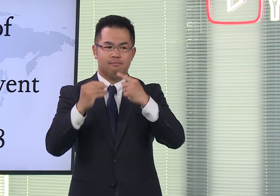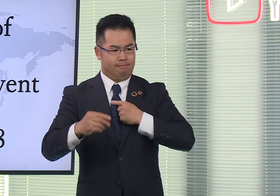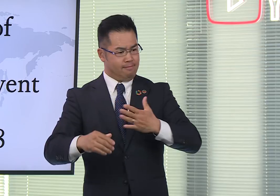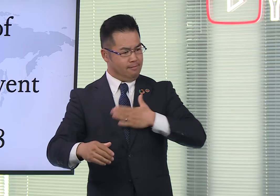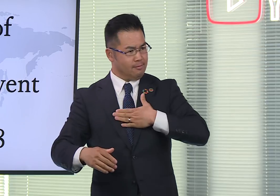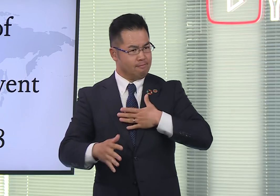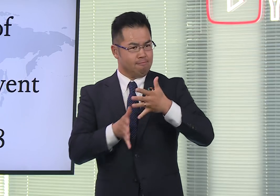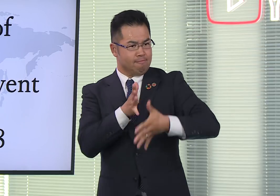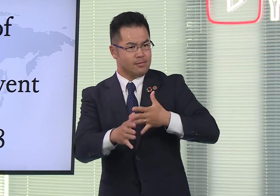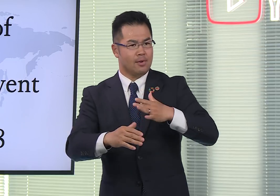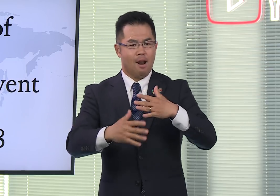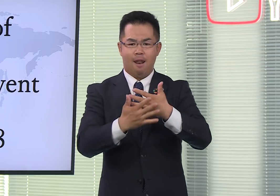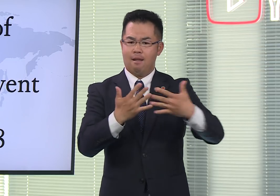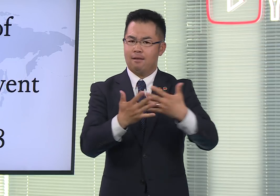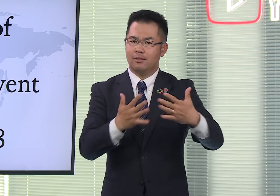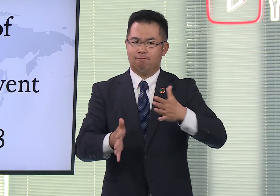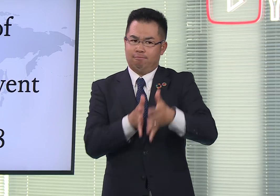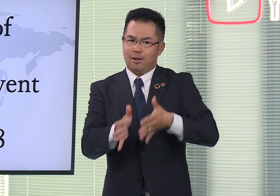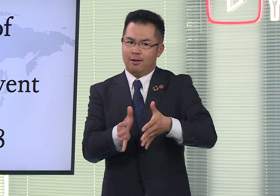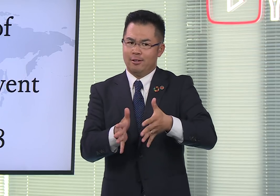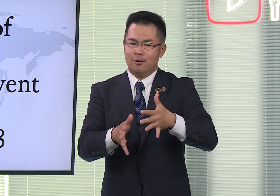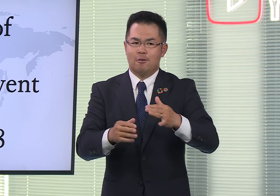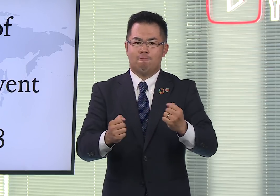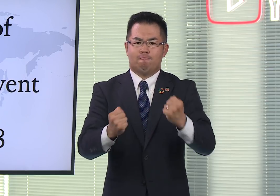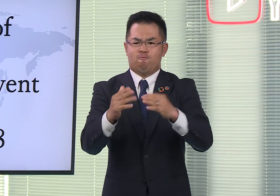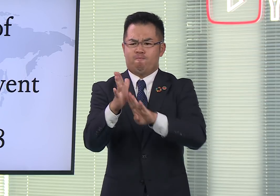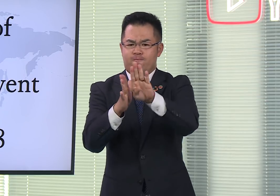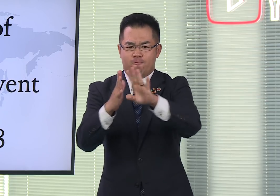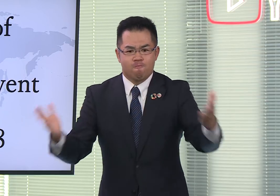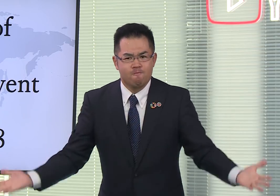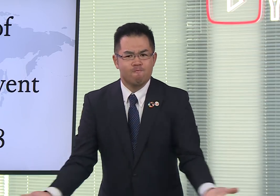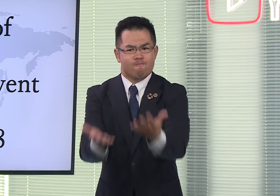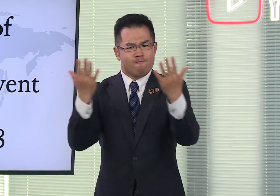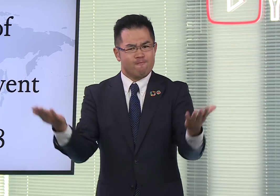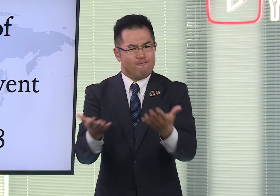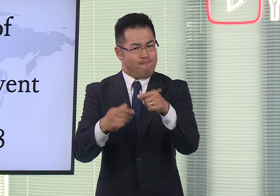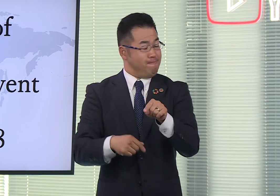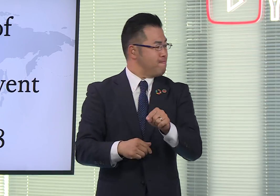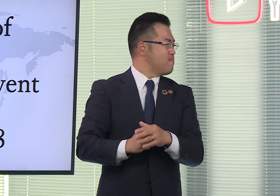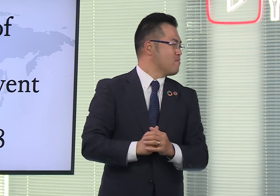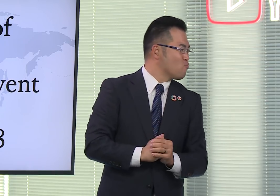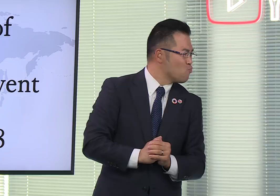so I hope that in Asian region, we have very few interactions within our Deaf people, the youth Deaf